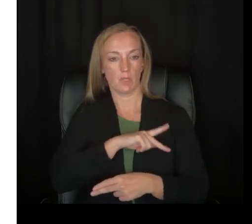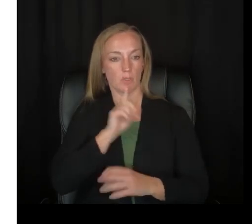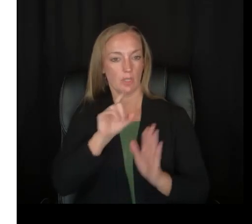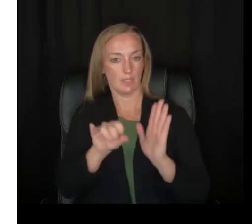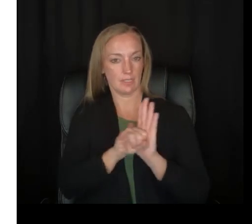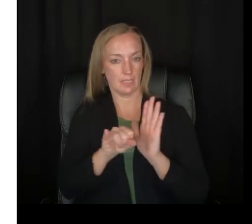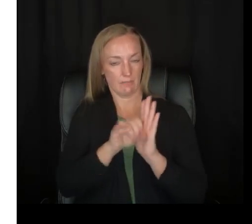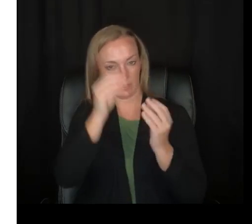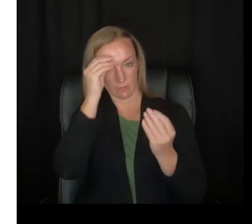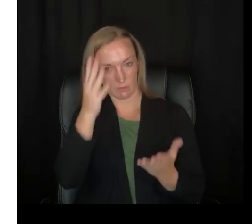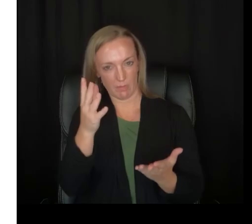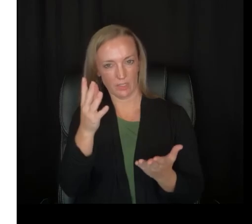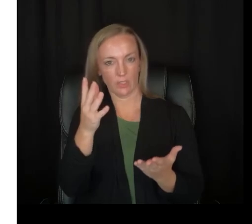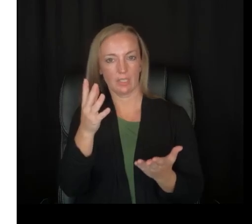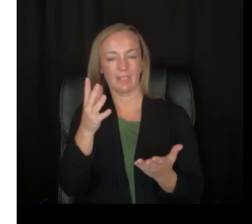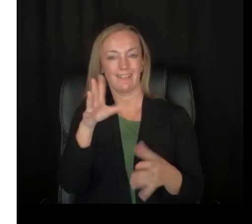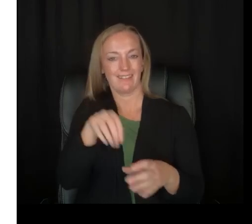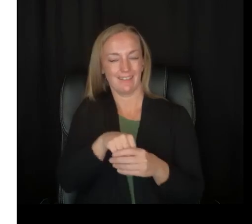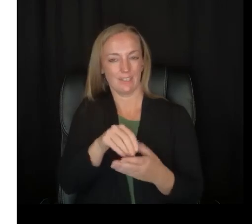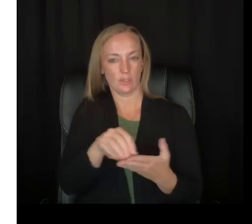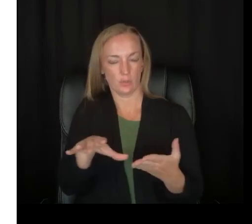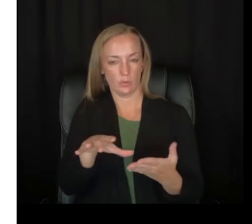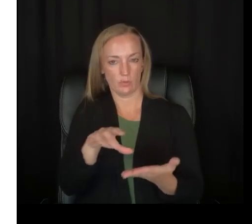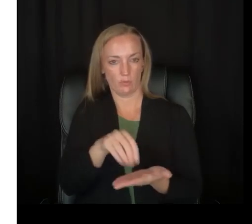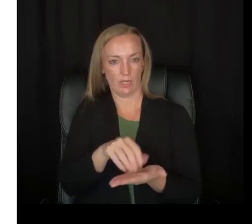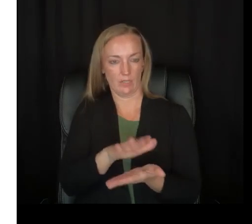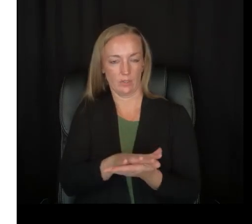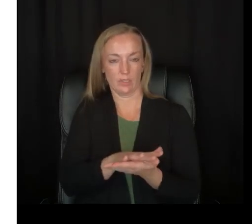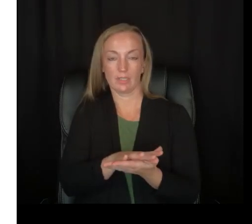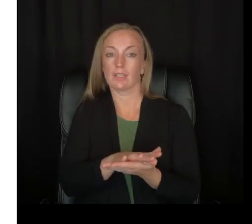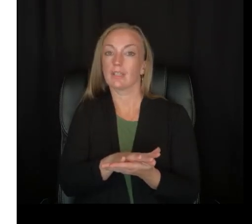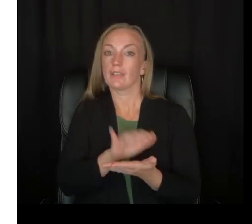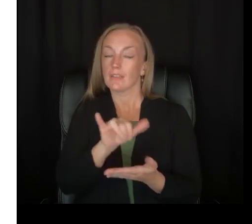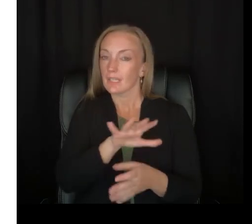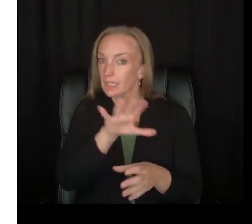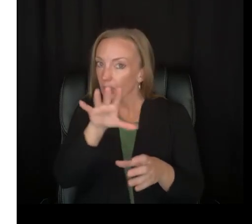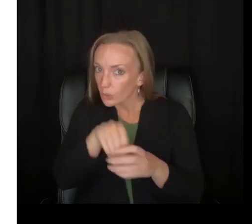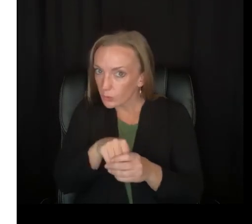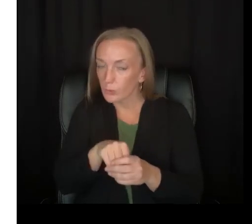information contained incident records, including transportation personnel,